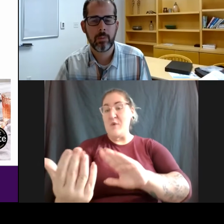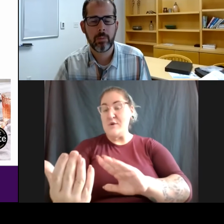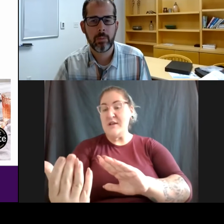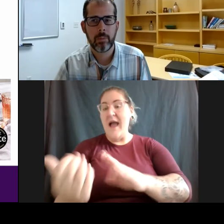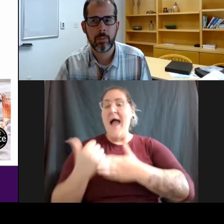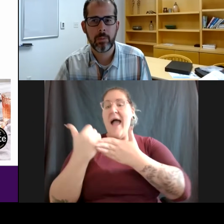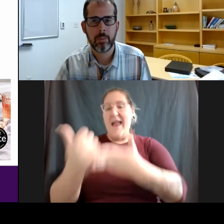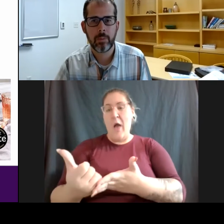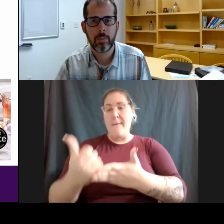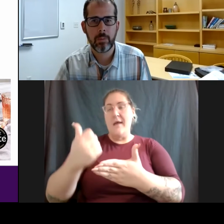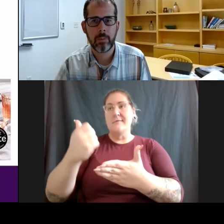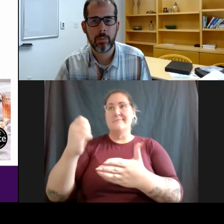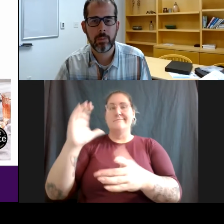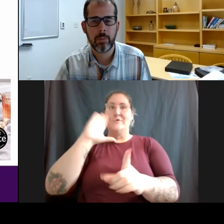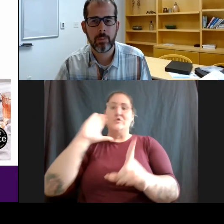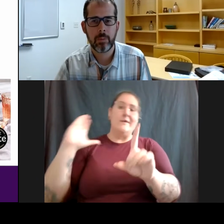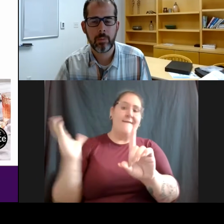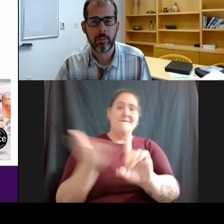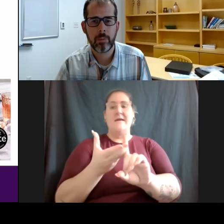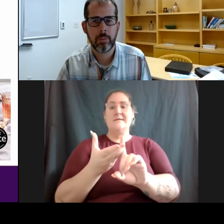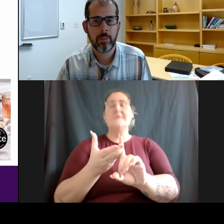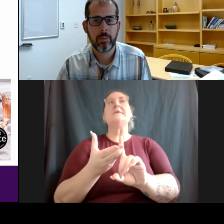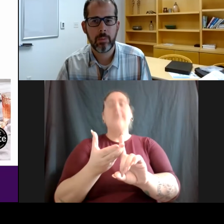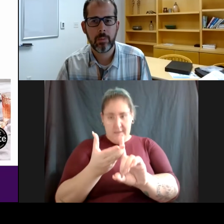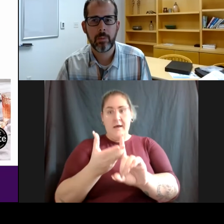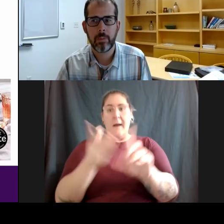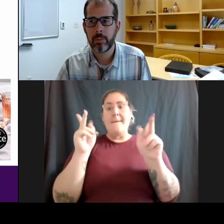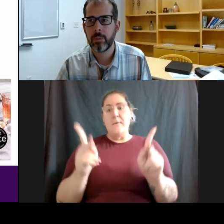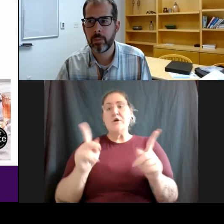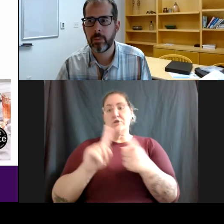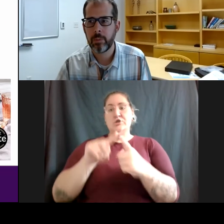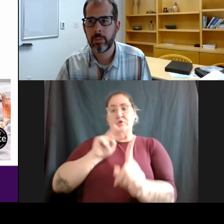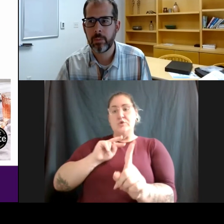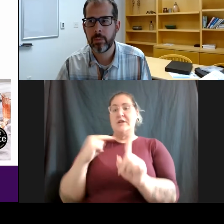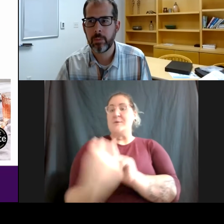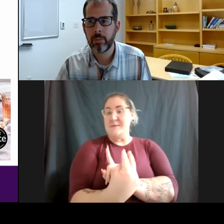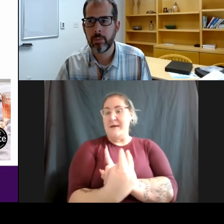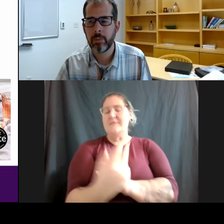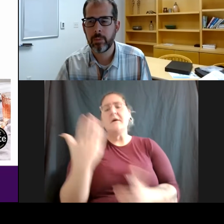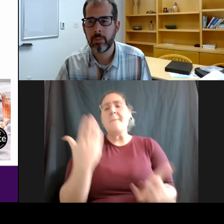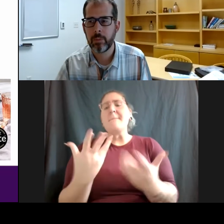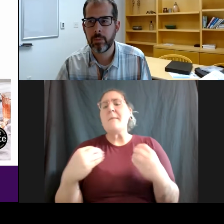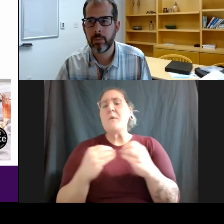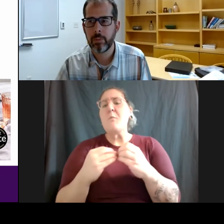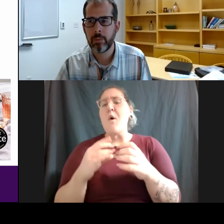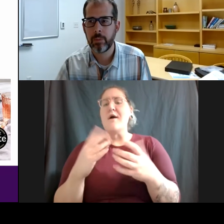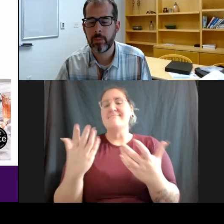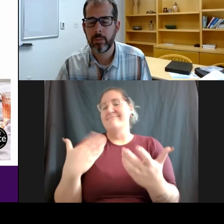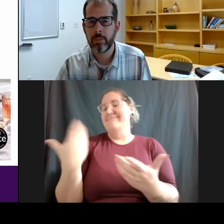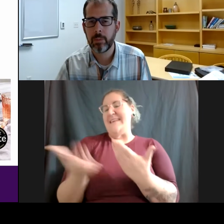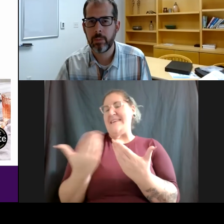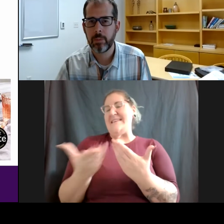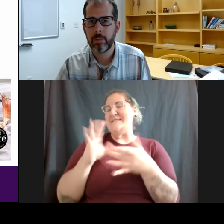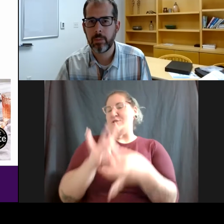Sometimes of that's potentially more relatable for some people. I would also argue that,